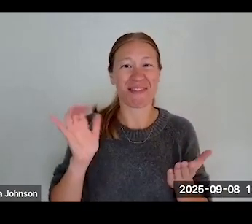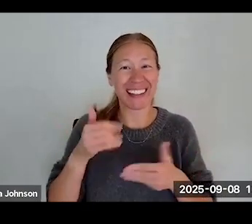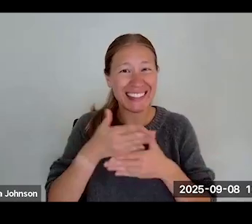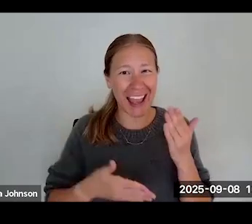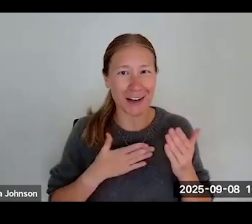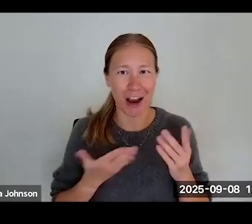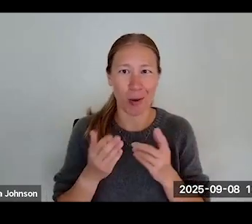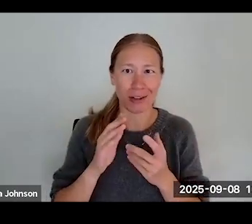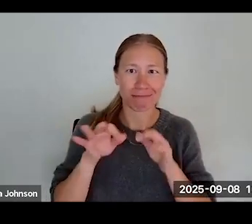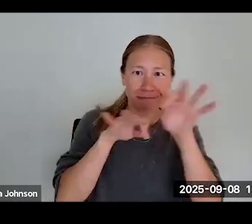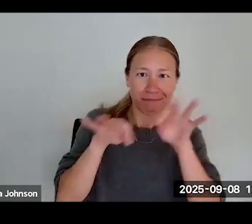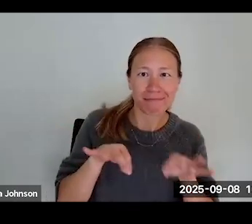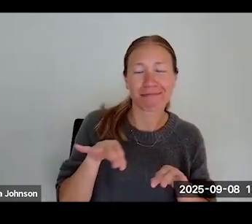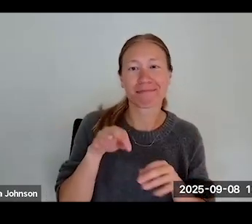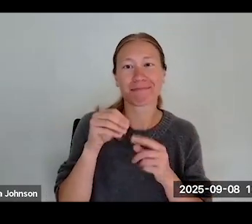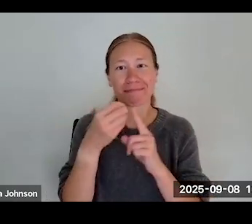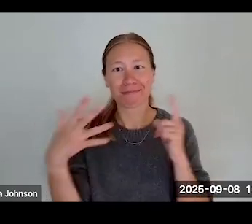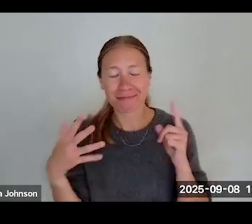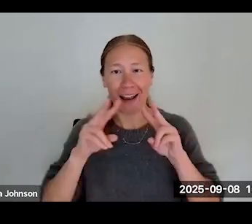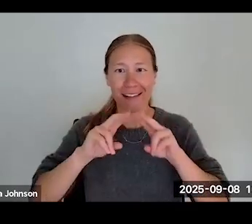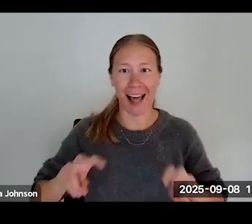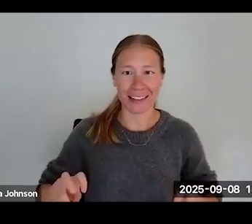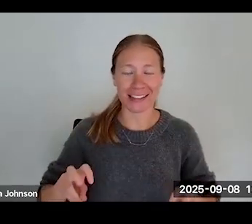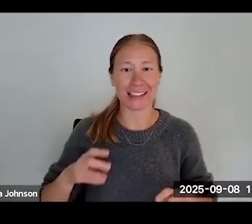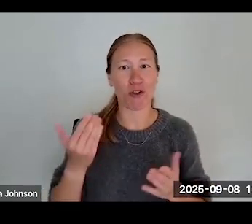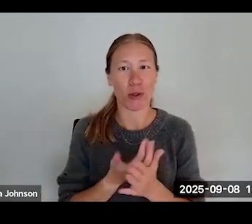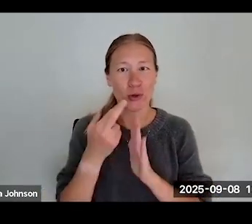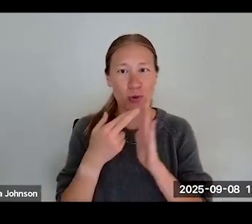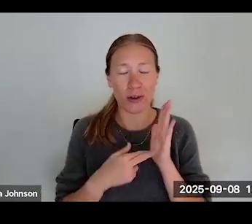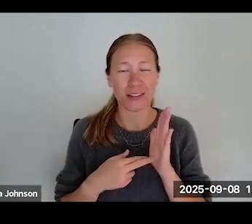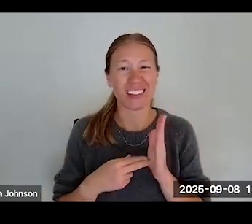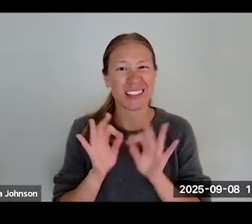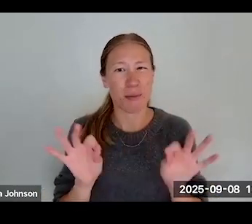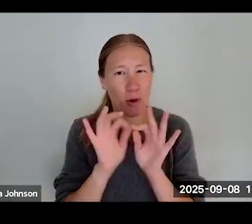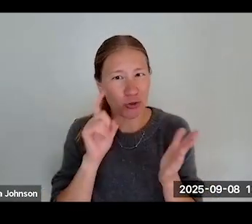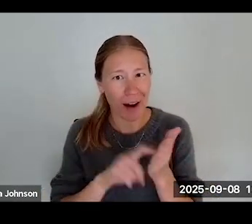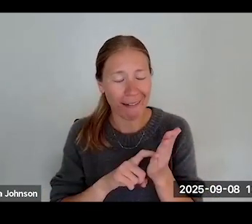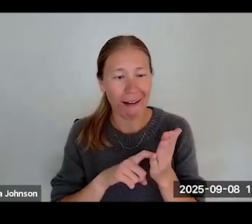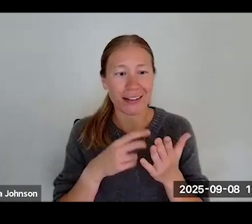of the regulations. I think it's important to note that the new regulations and our preexisting obligations